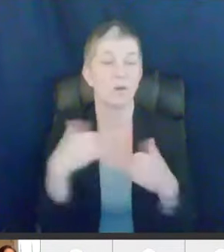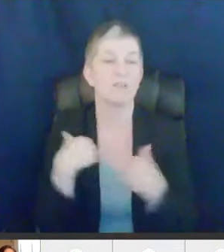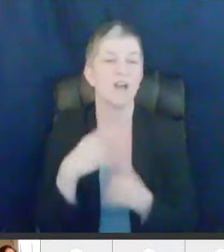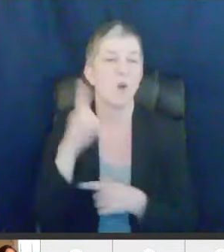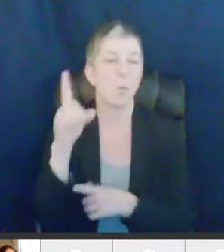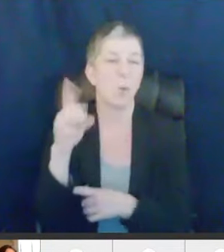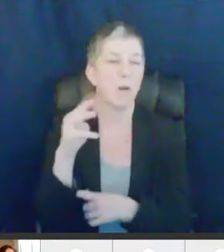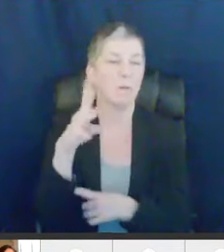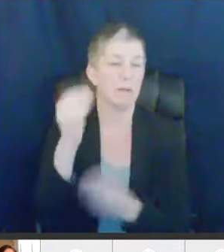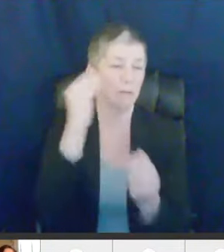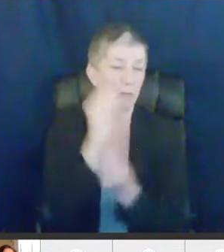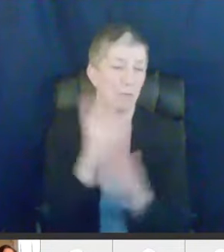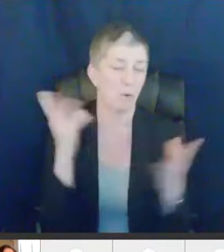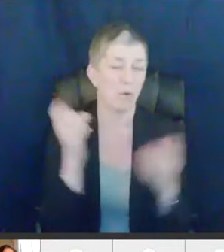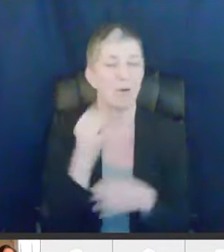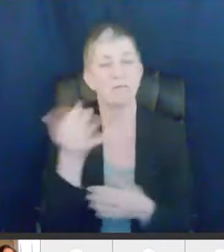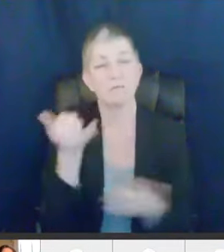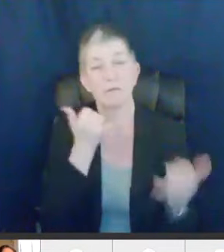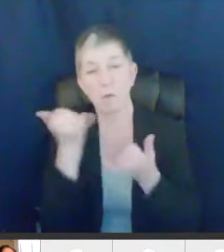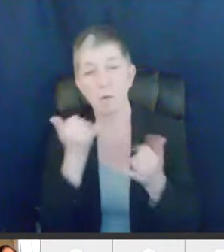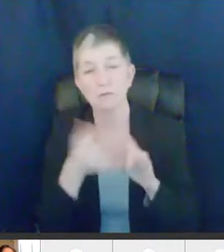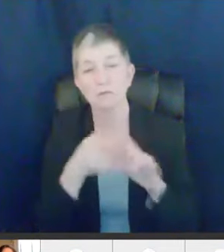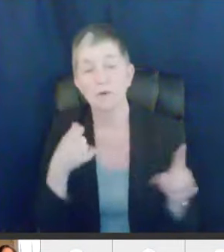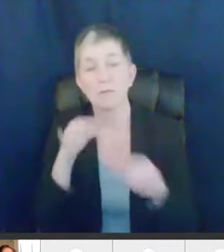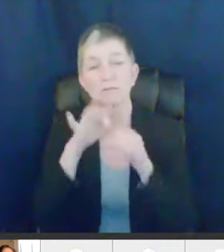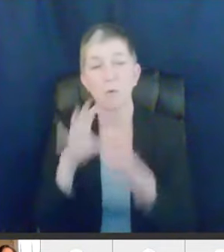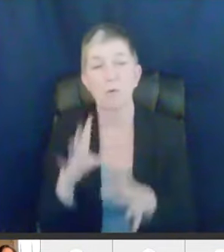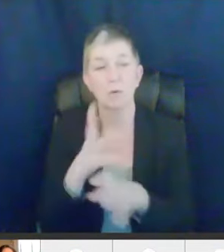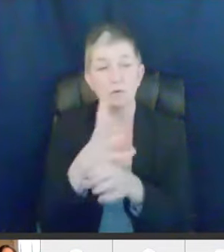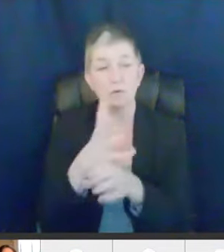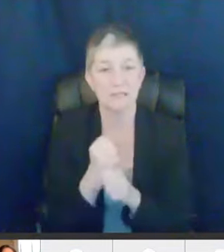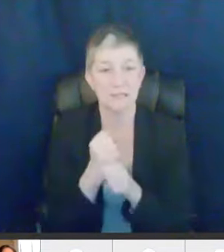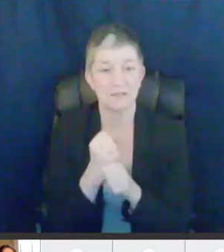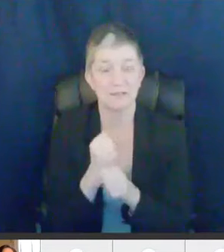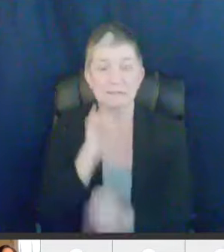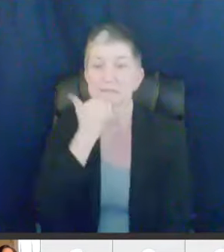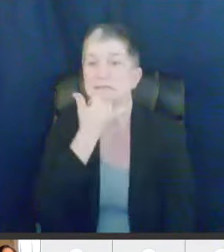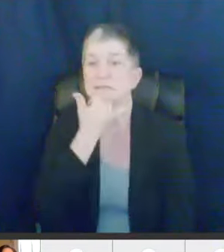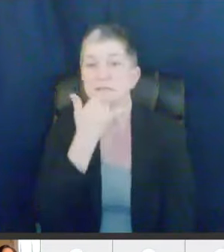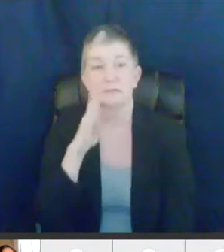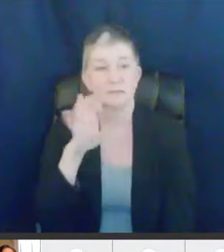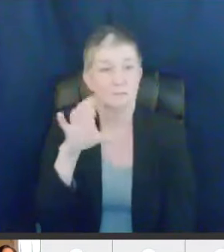and a few calls from voters who have received an incorrect ballot and if you